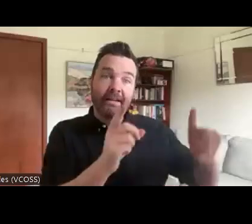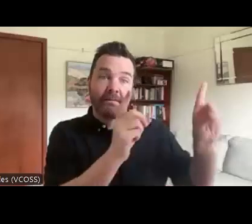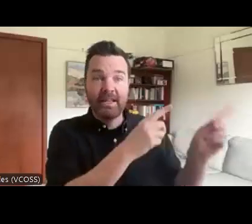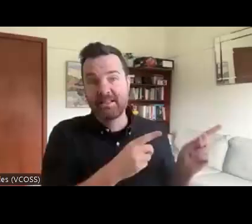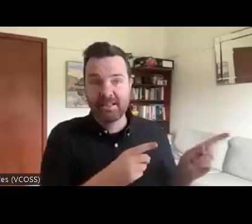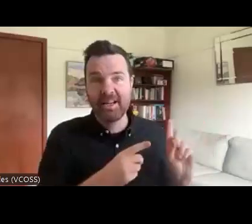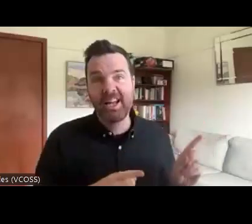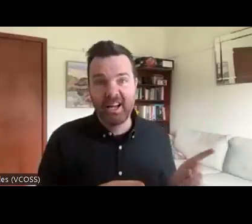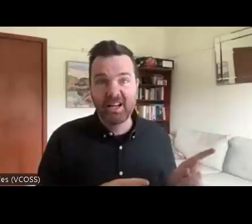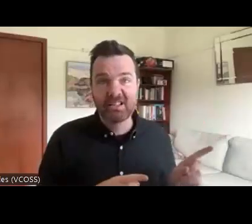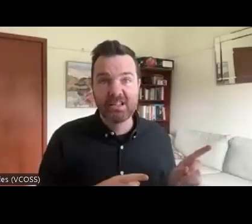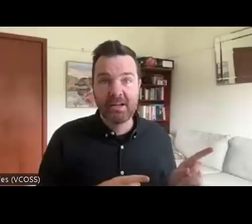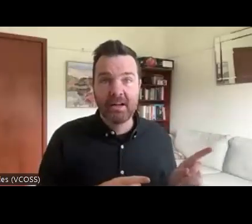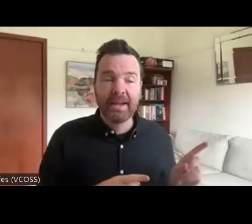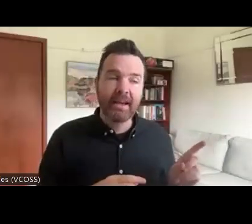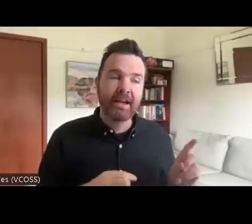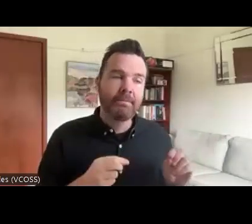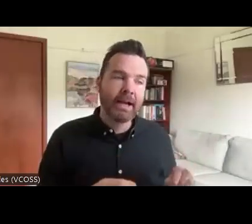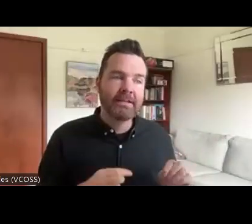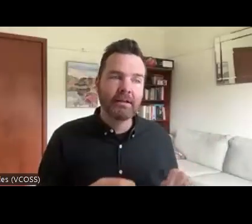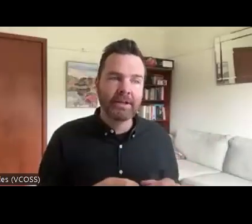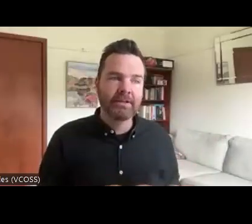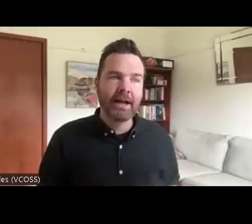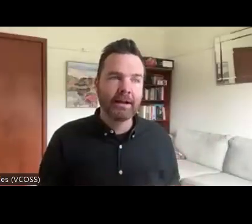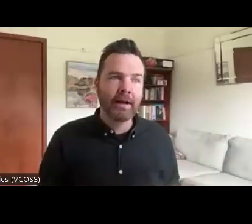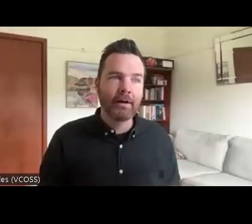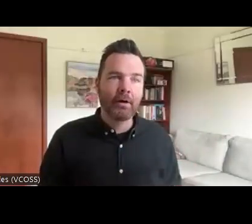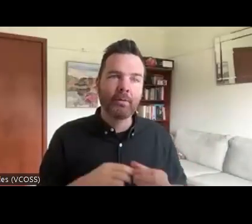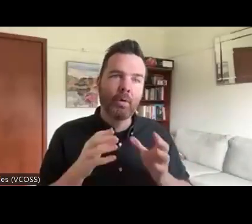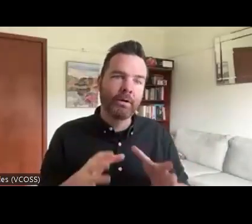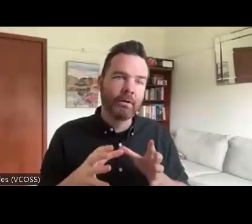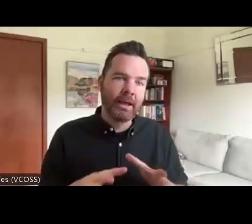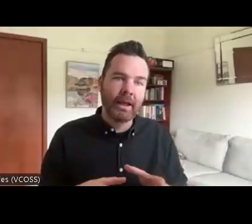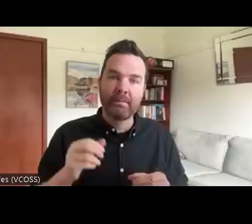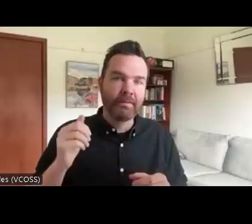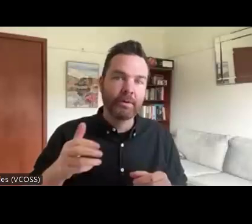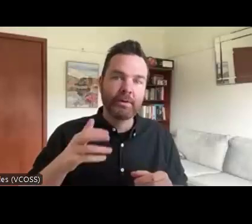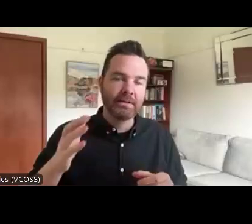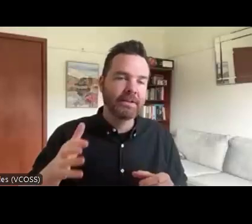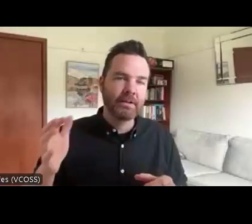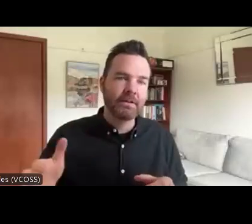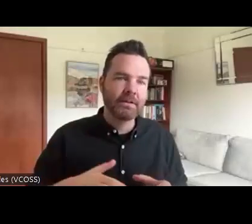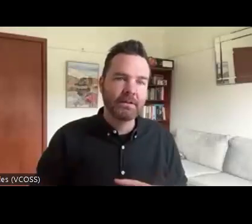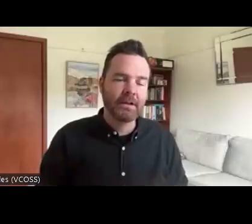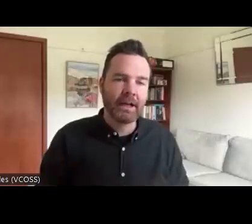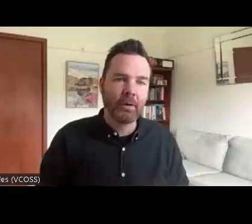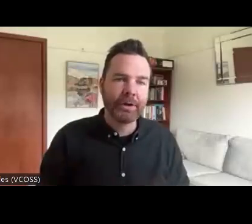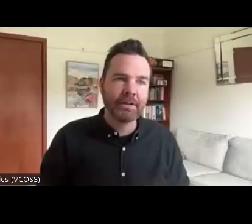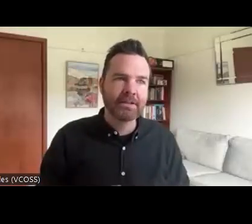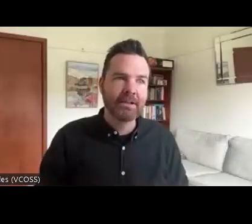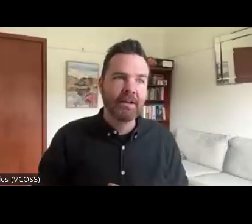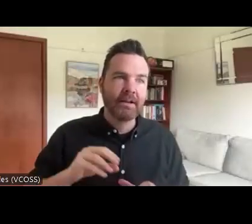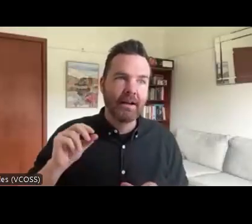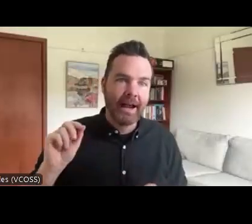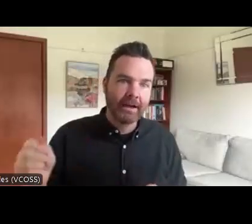have this in their heads. They get amazing rich data on what their viewers, listeners, audience